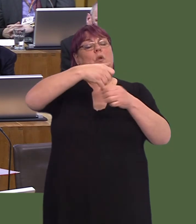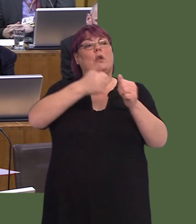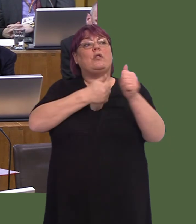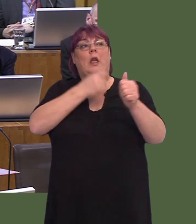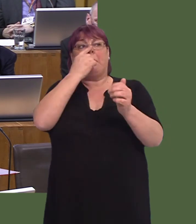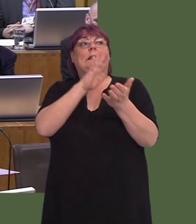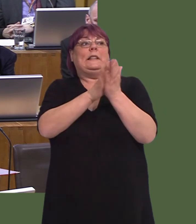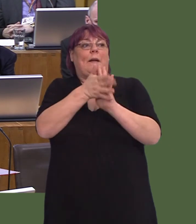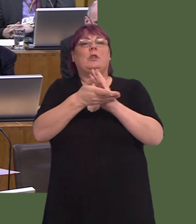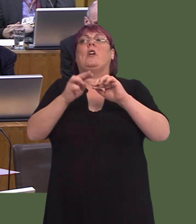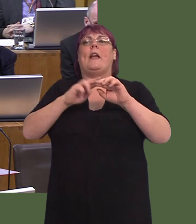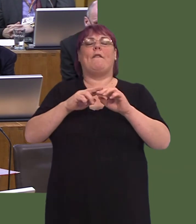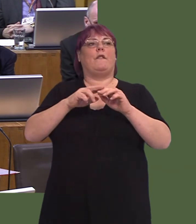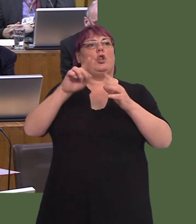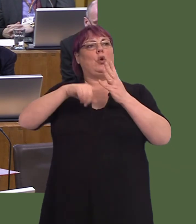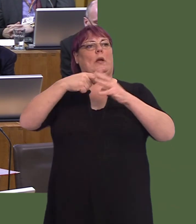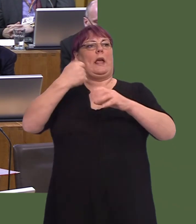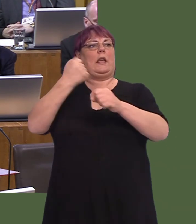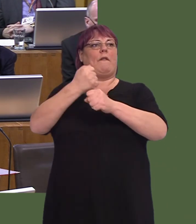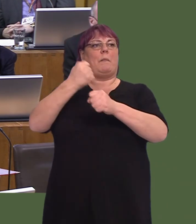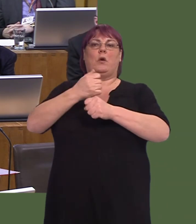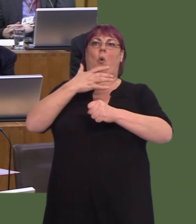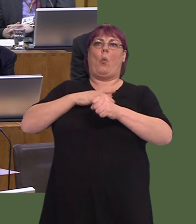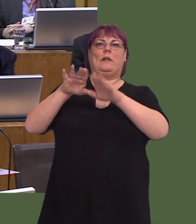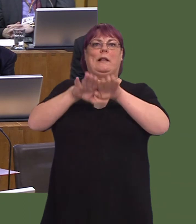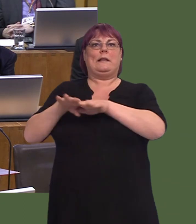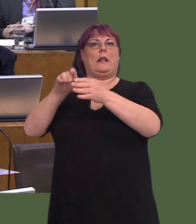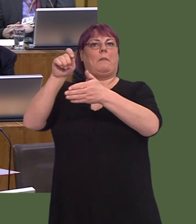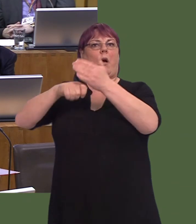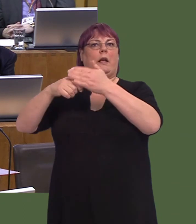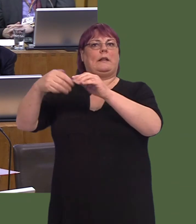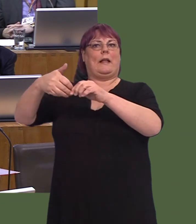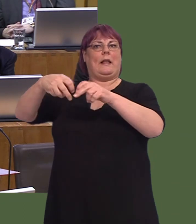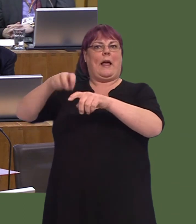red lines in terms of leaving the single market, the customs union and the EU regulatory systems.